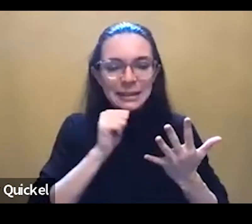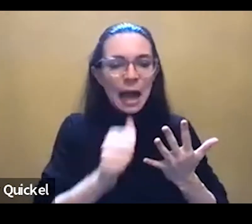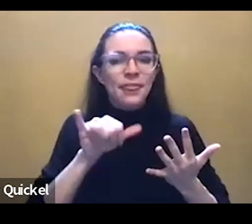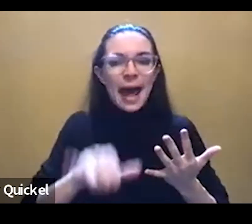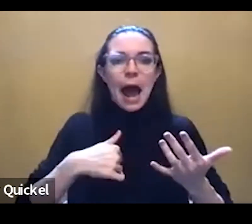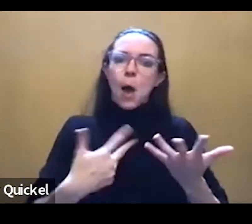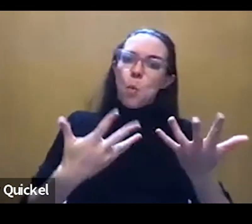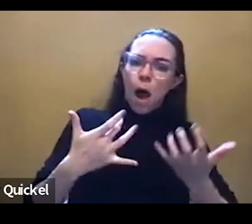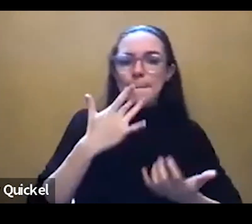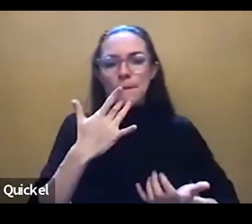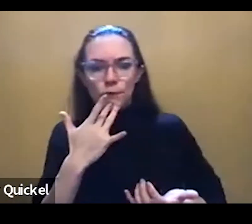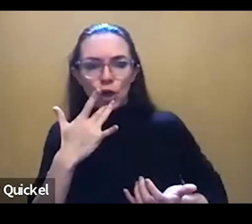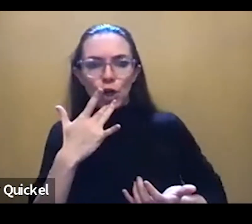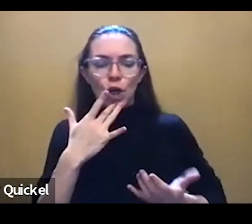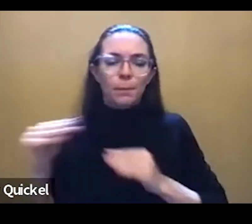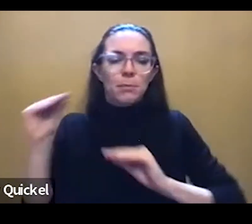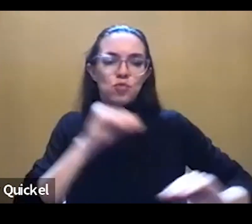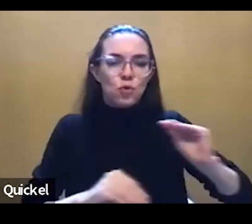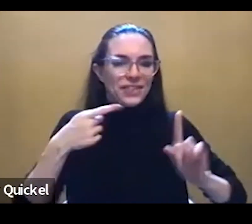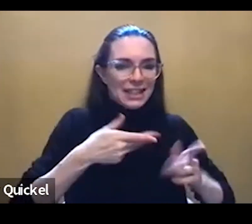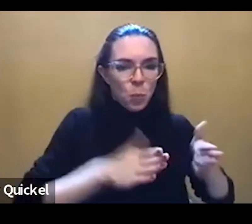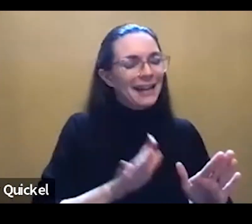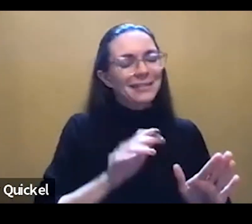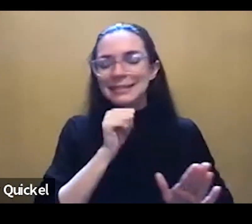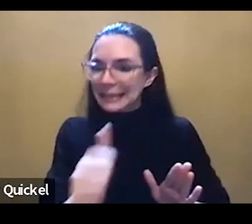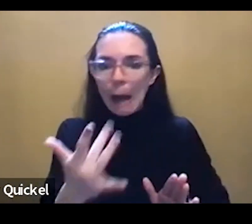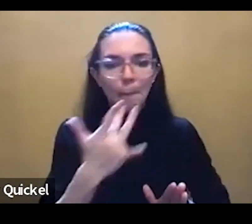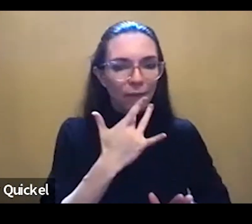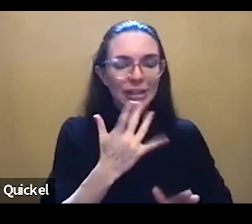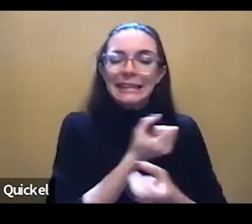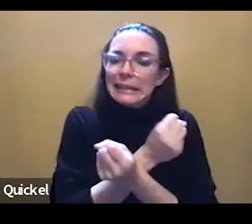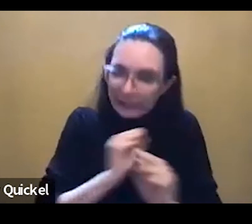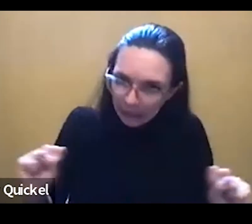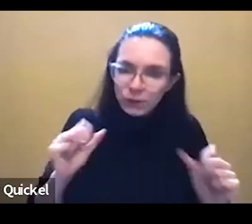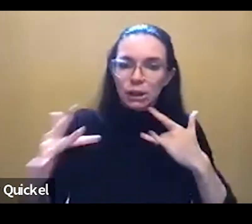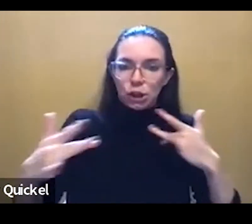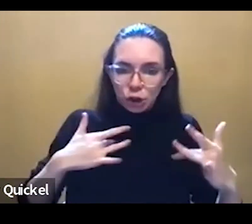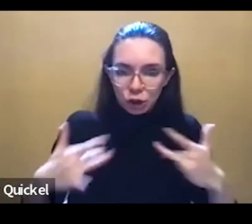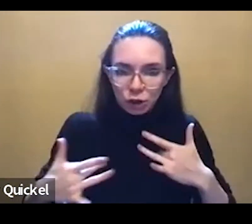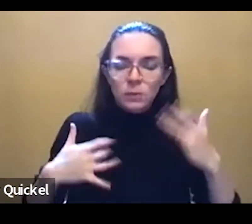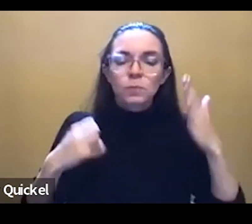way; that I want to be moved different way -- it's not a preference. It's a safety concern. By having that